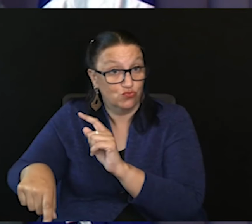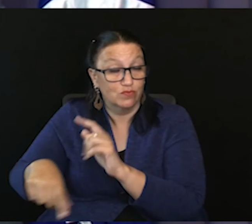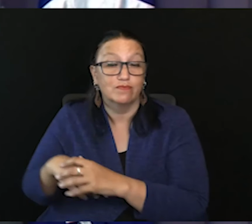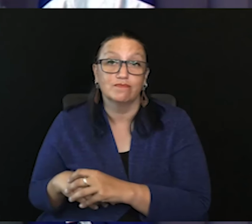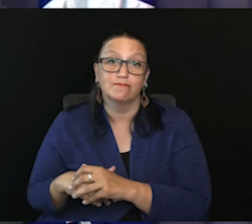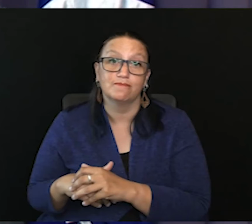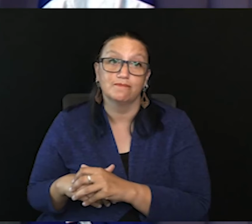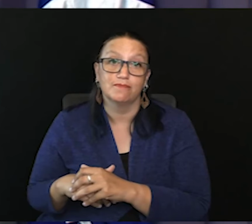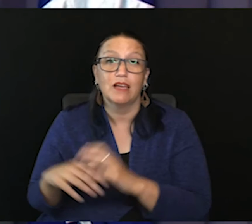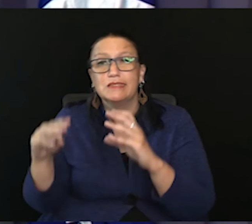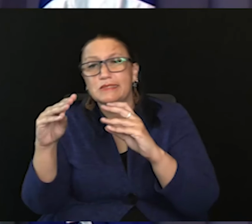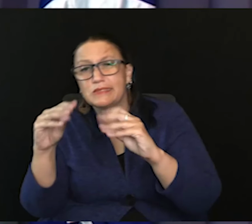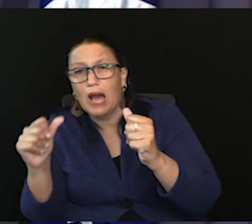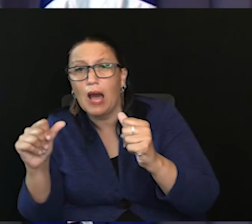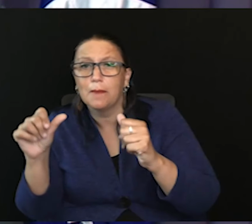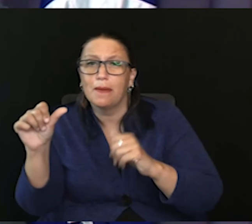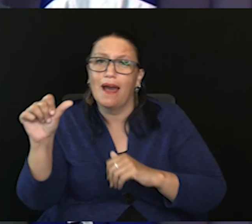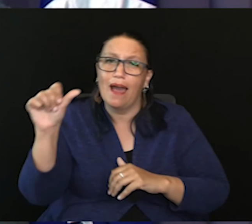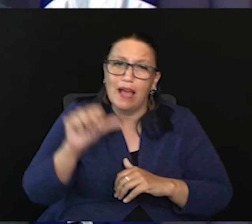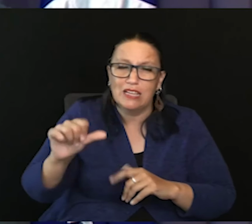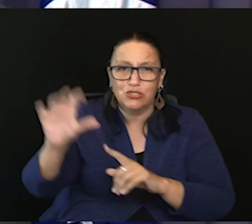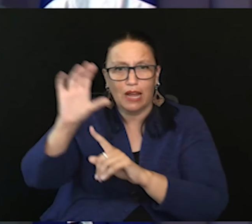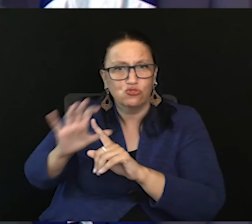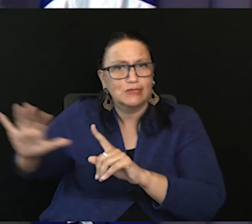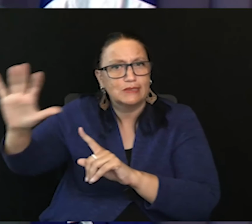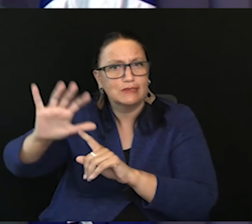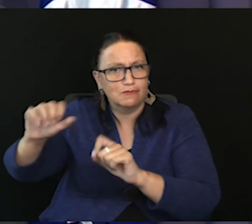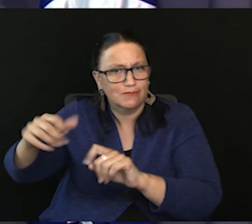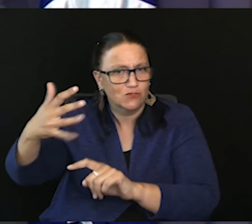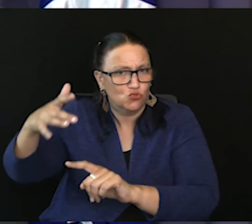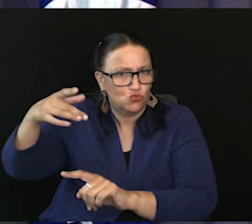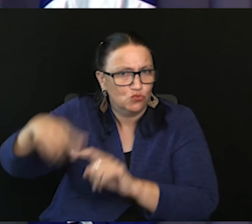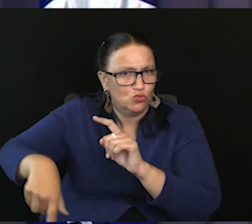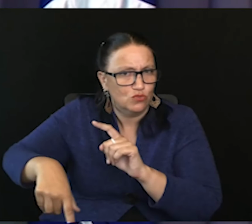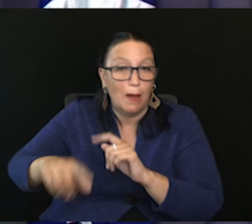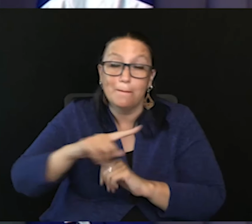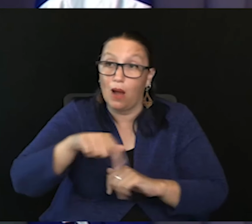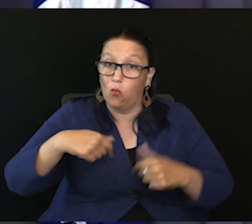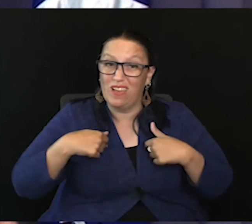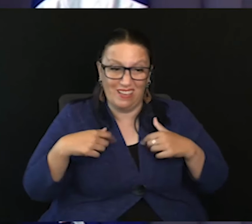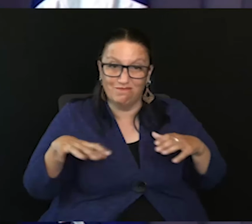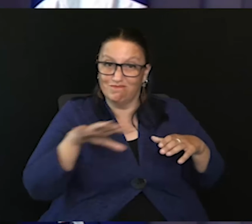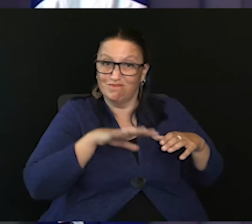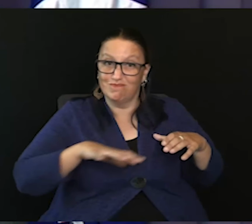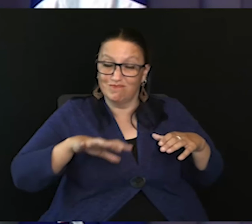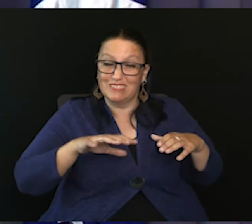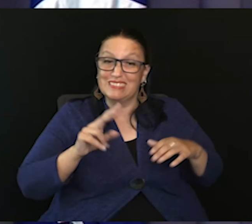and the Philippines, and Indonesia. But of the OECD aggregates, we have a second.